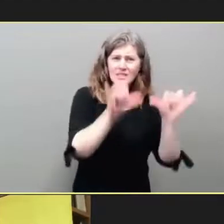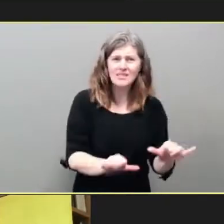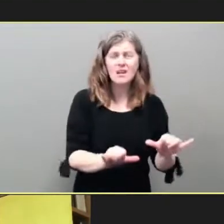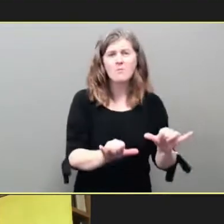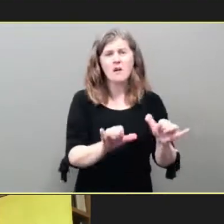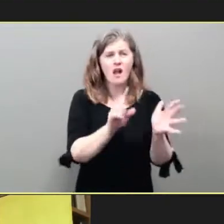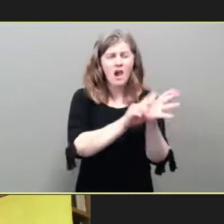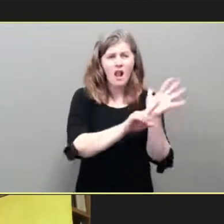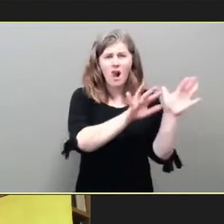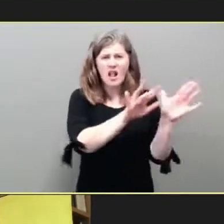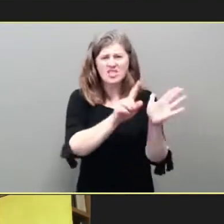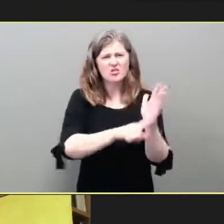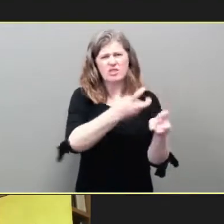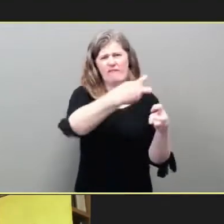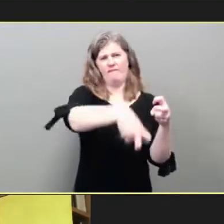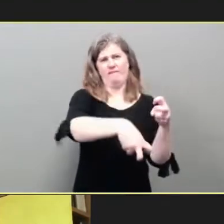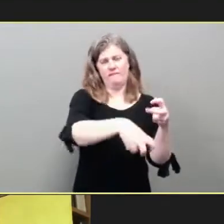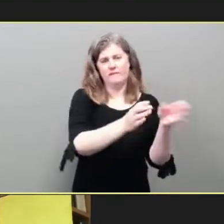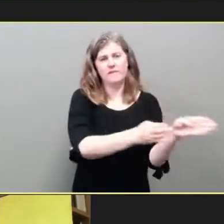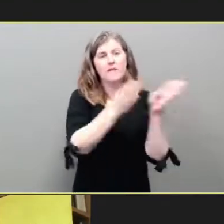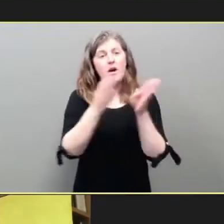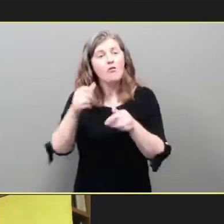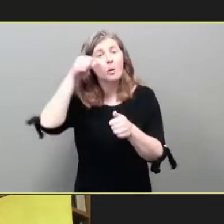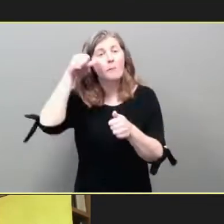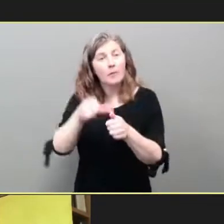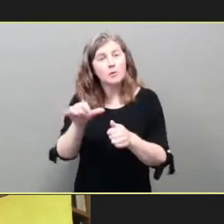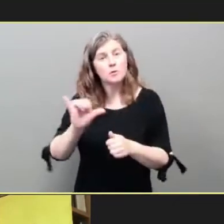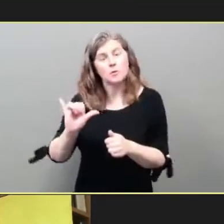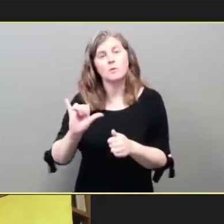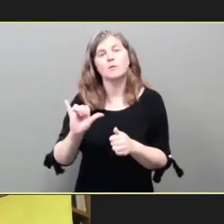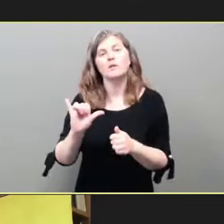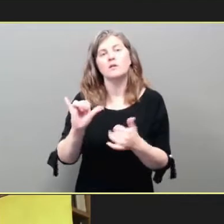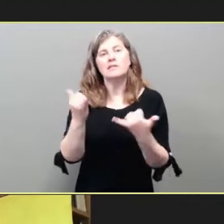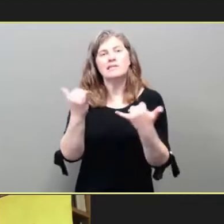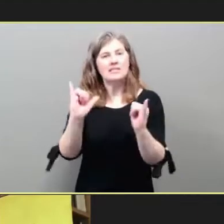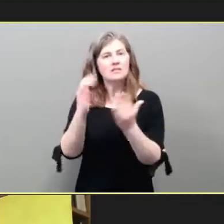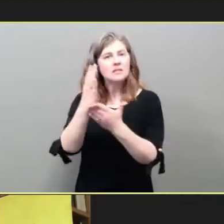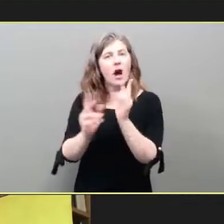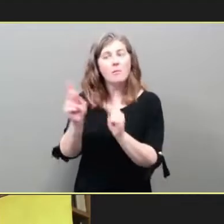think remember that there are still people who want the vaccine or maybe in